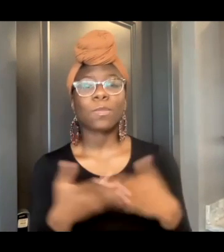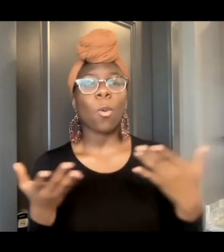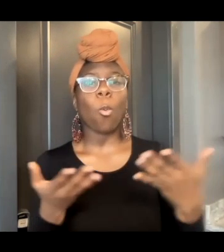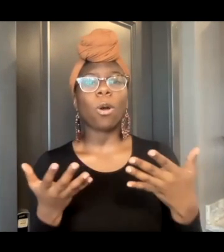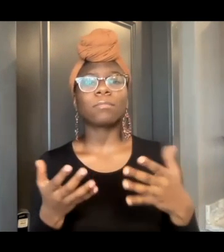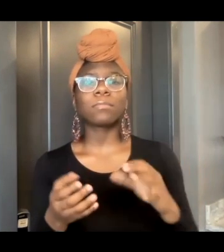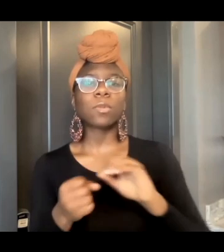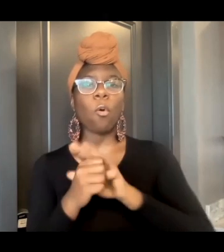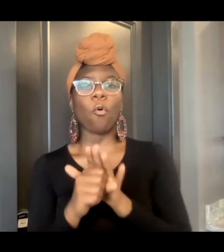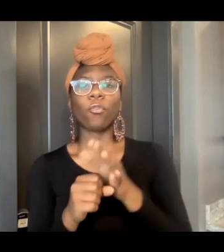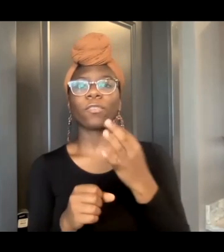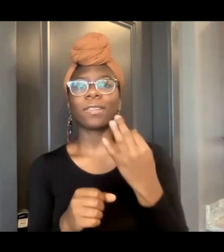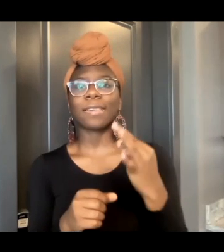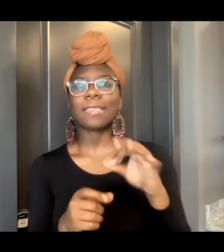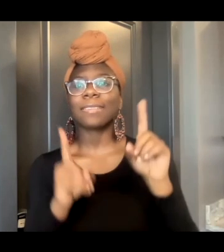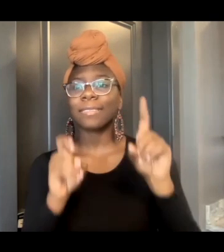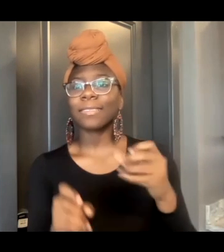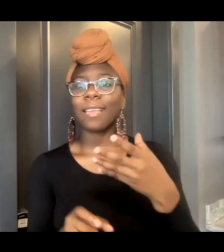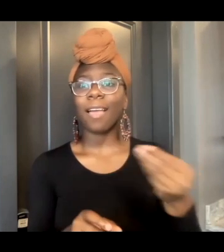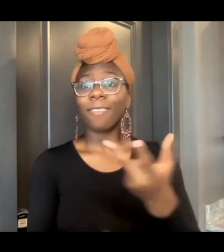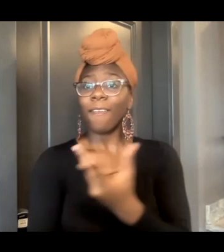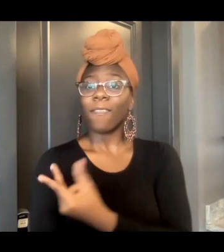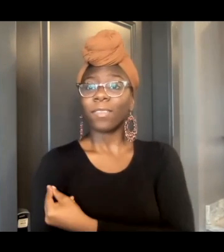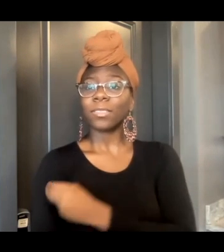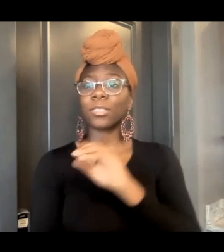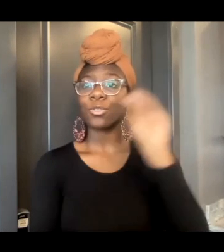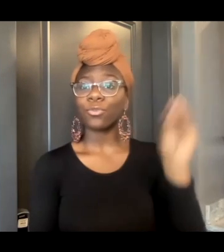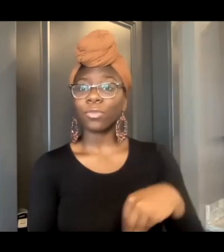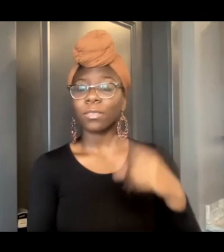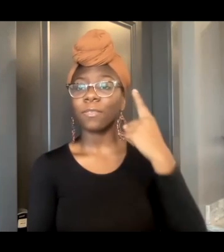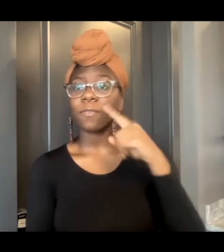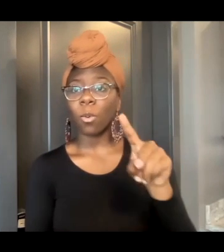These are my research questions: 1) What is the COVID-19 test and vaccination